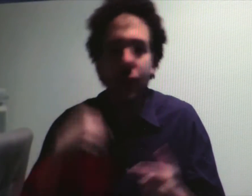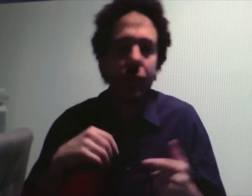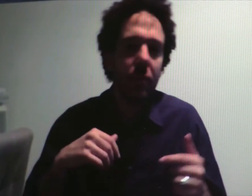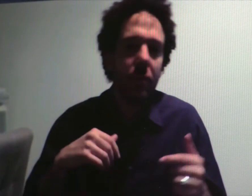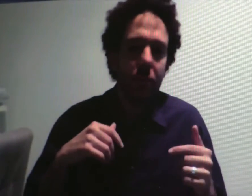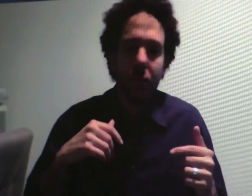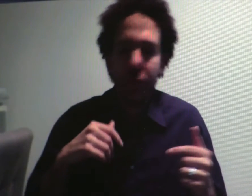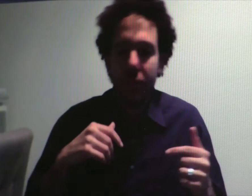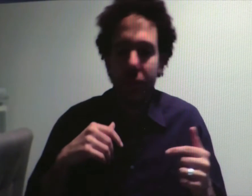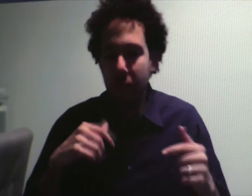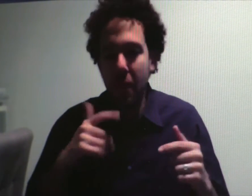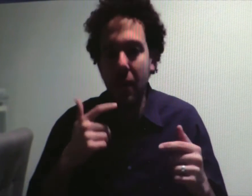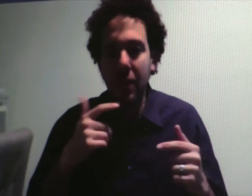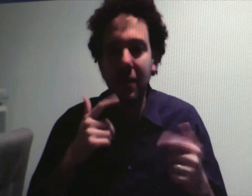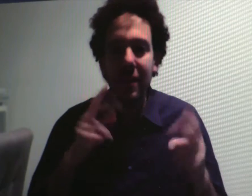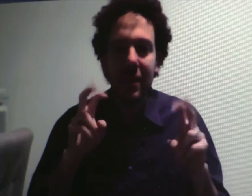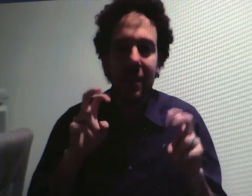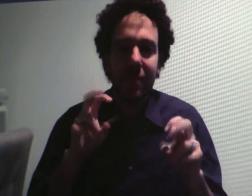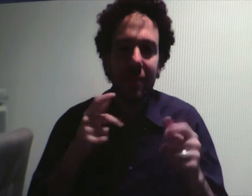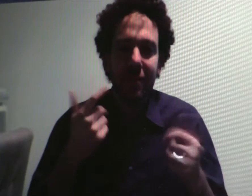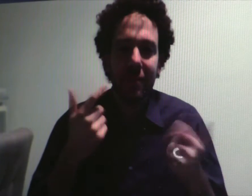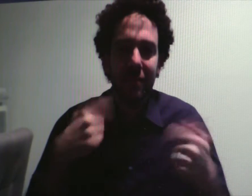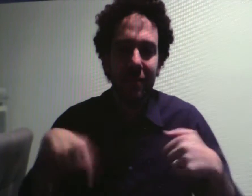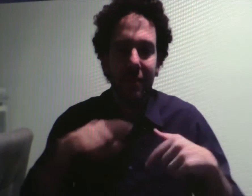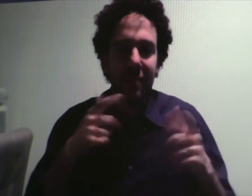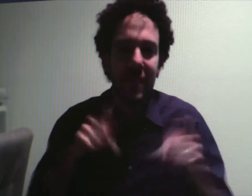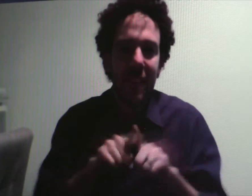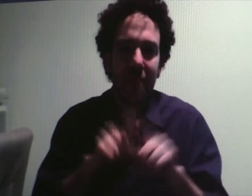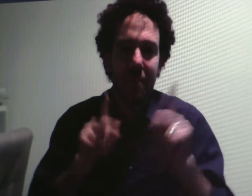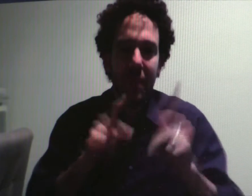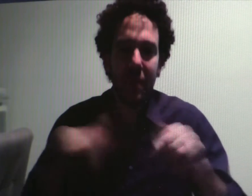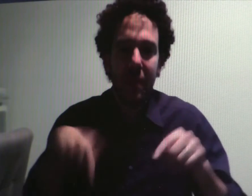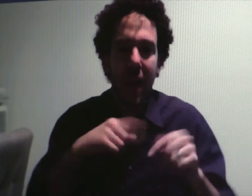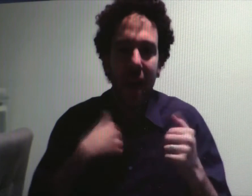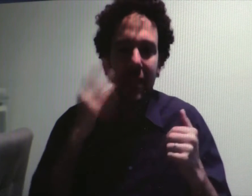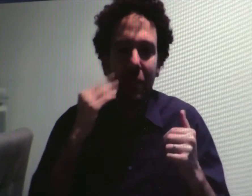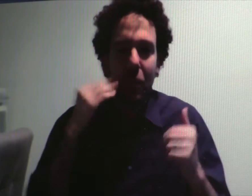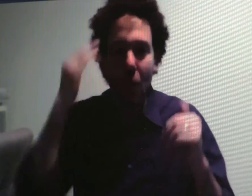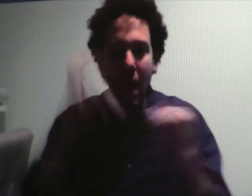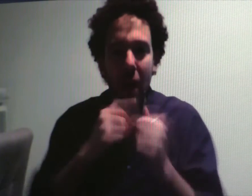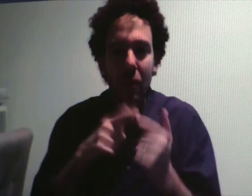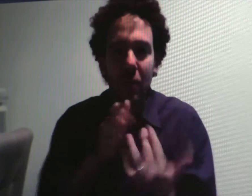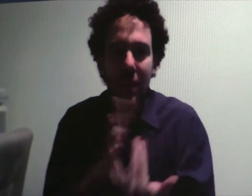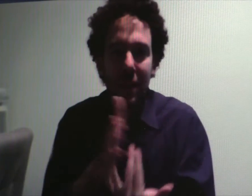experienced the interpreters and ASL Masters. To quote, 'we usually have the same group experience,